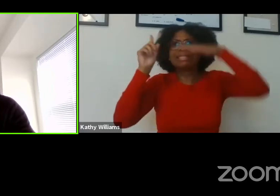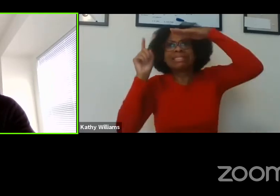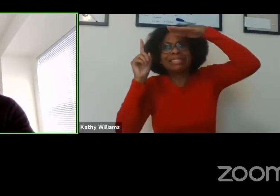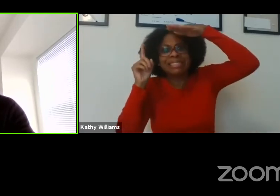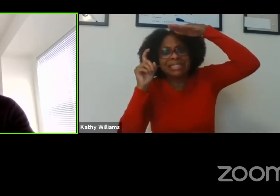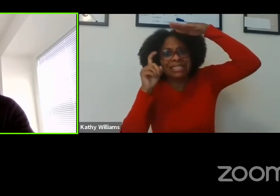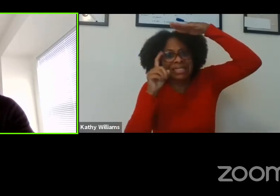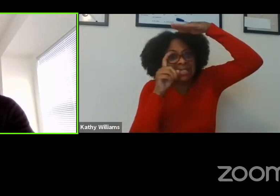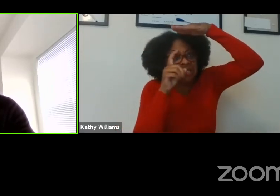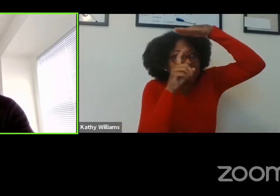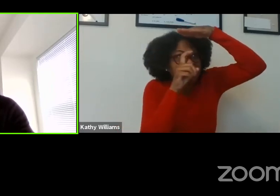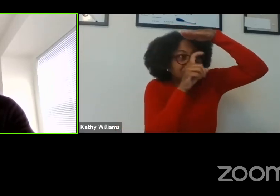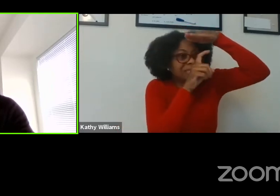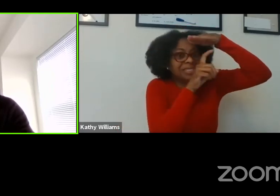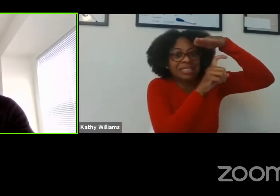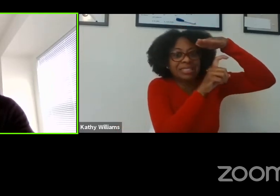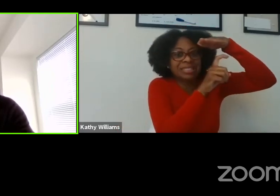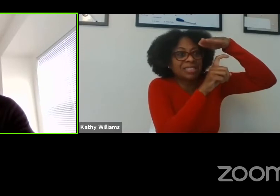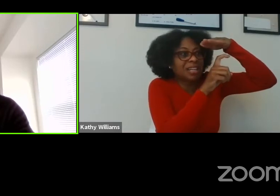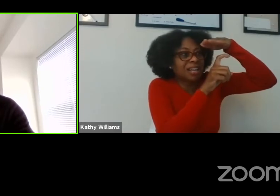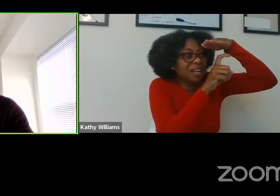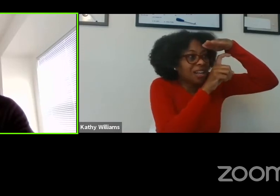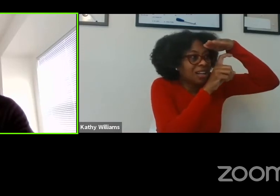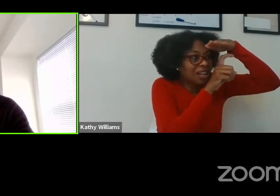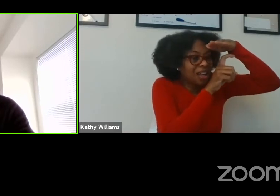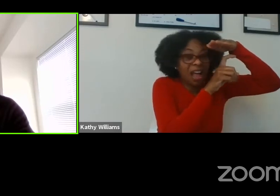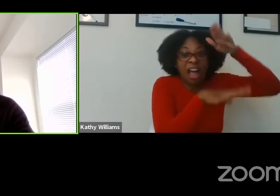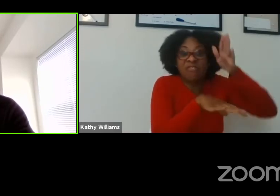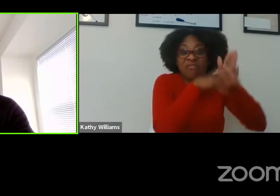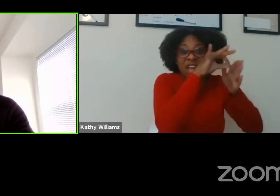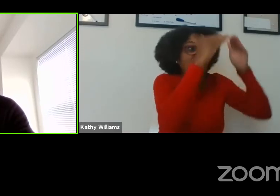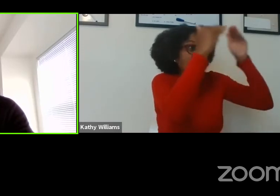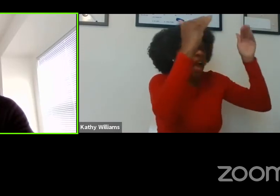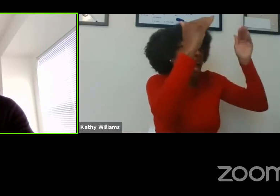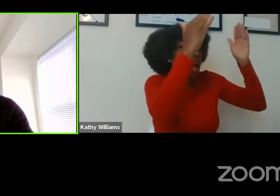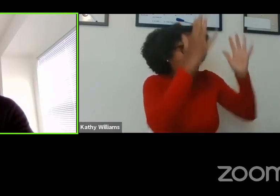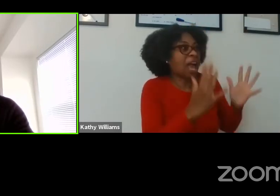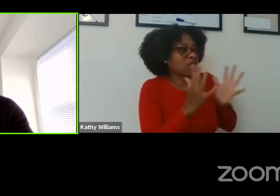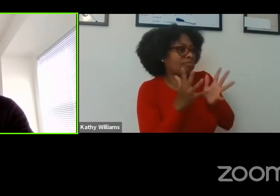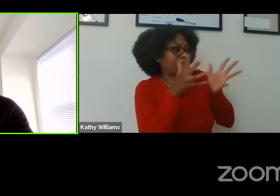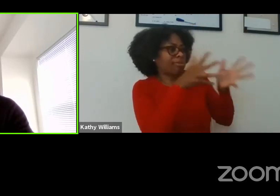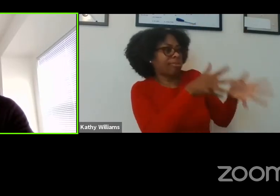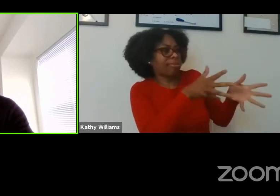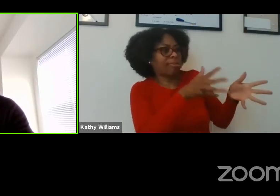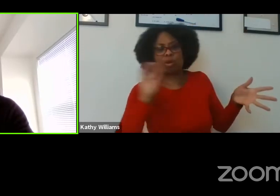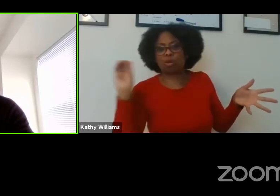this abandoned house. I didn't have any other choice.